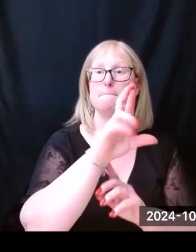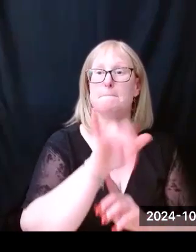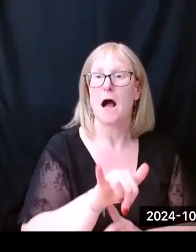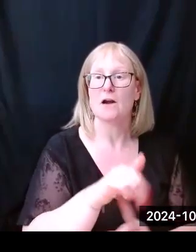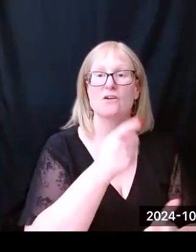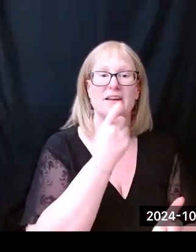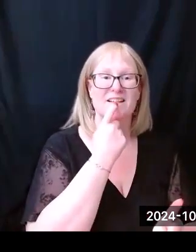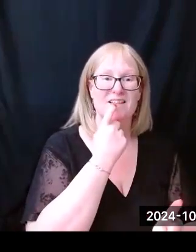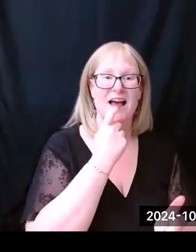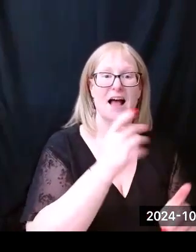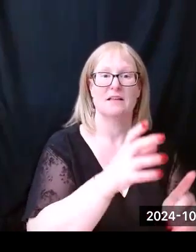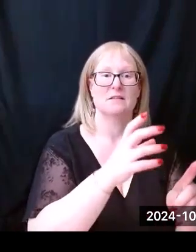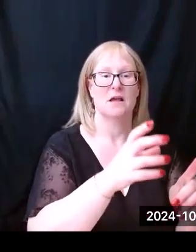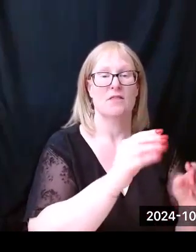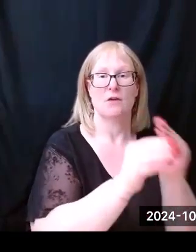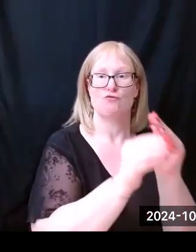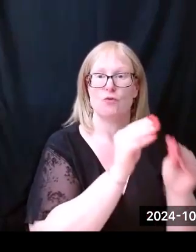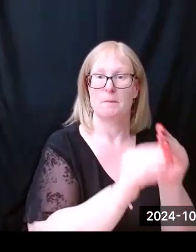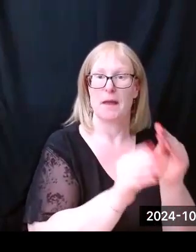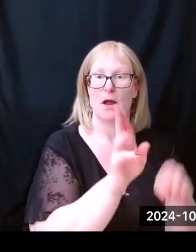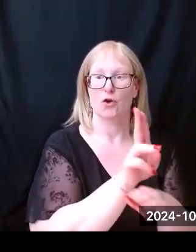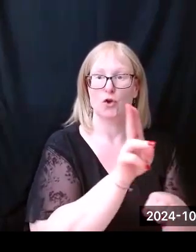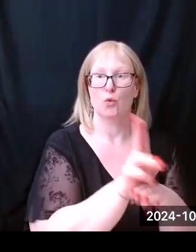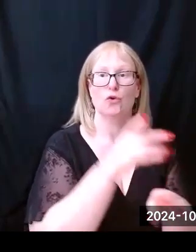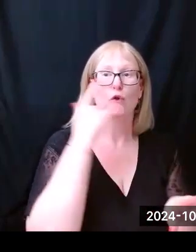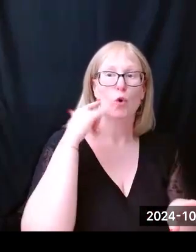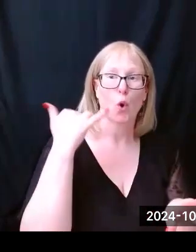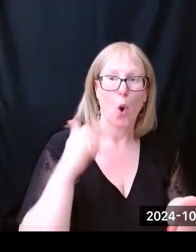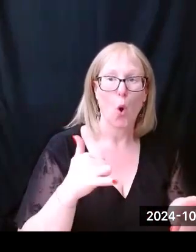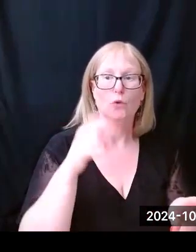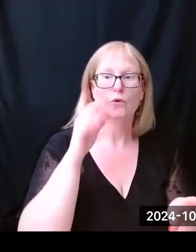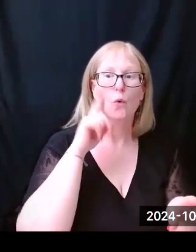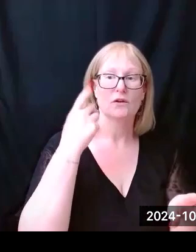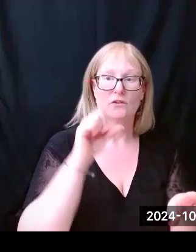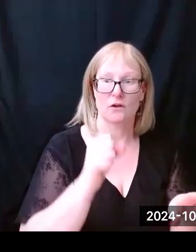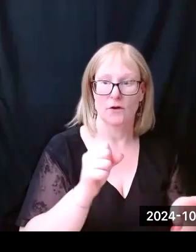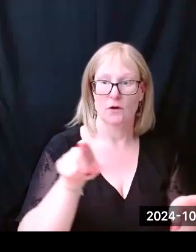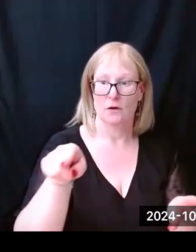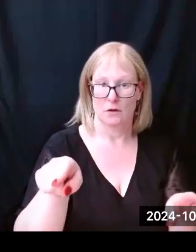And here, I don't know if it's showing up on camera, I'm holding the bowl that's in